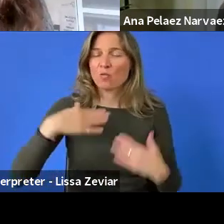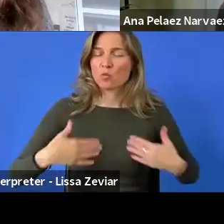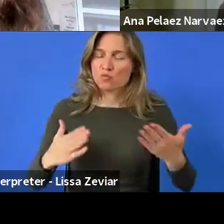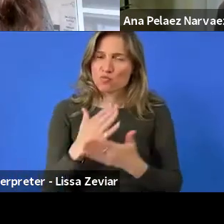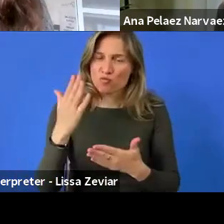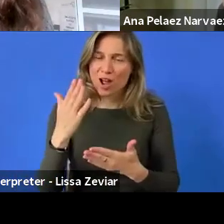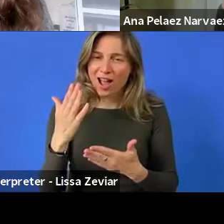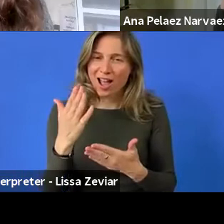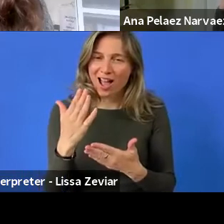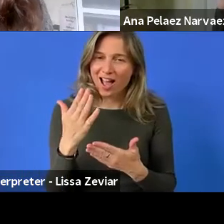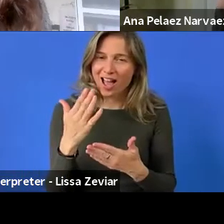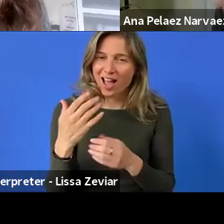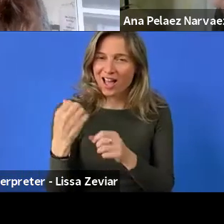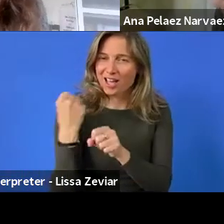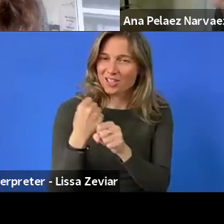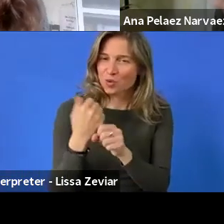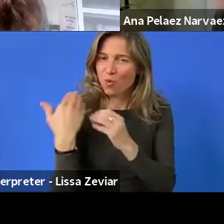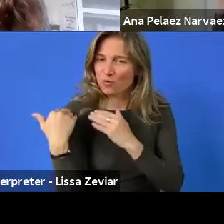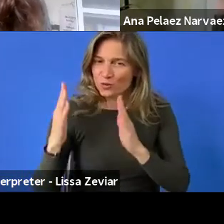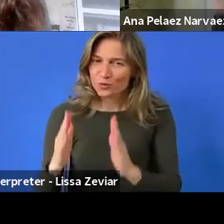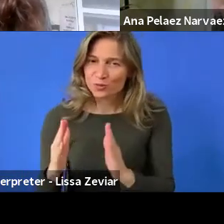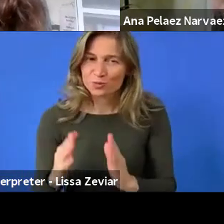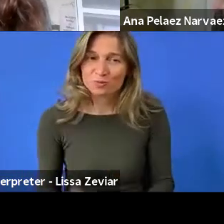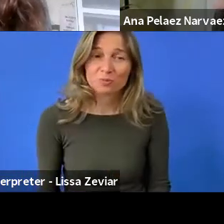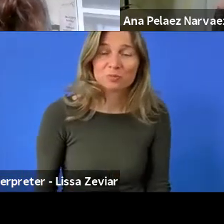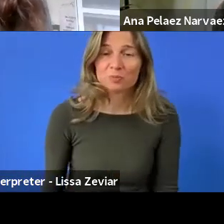Before we begin, I would like to share with you some information